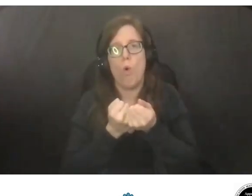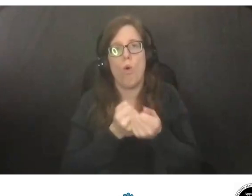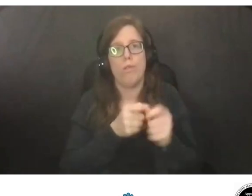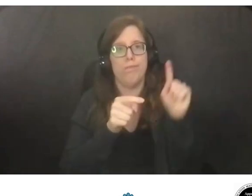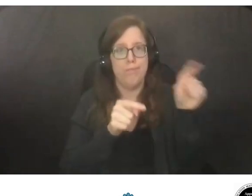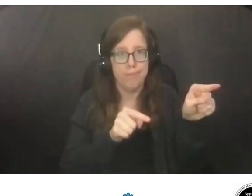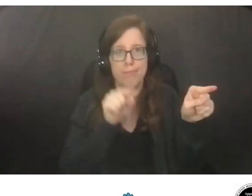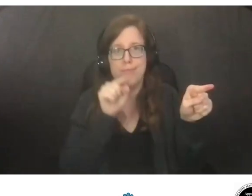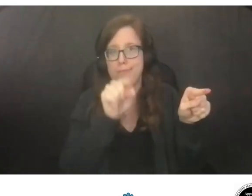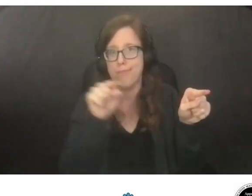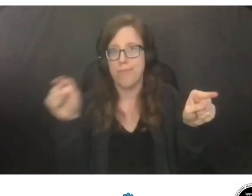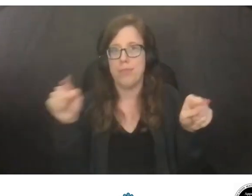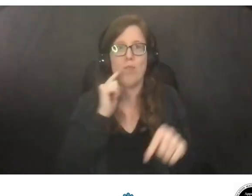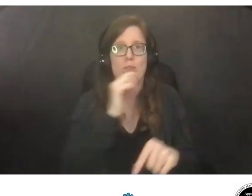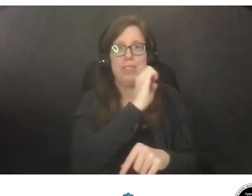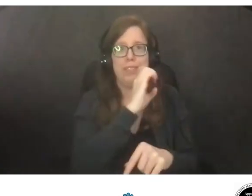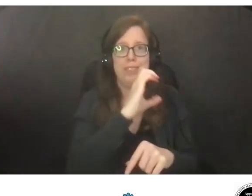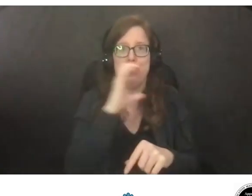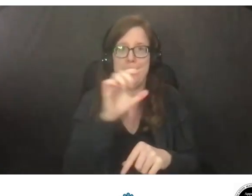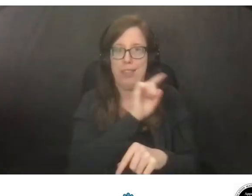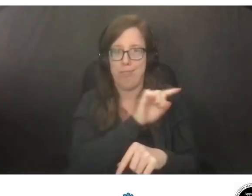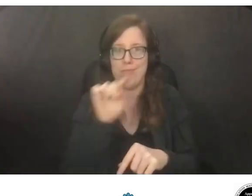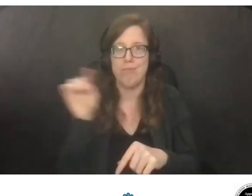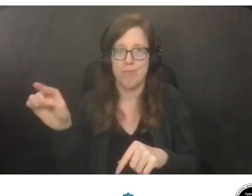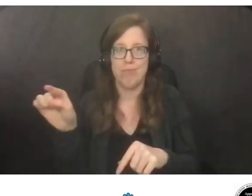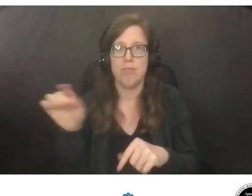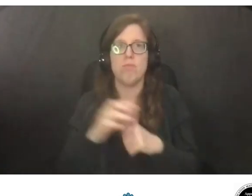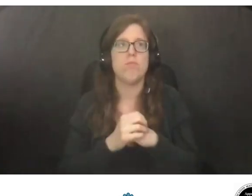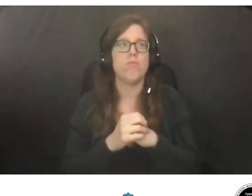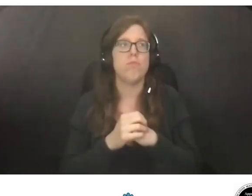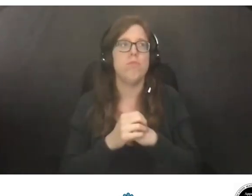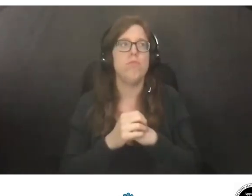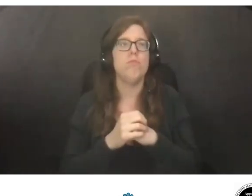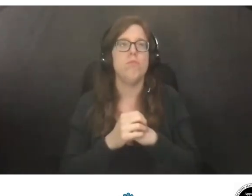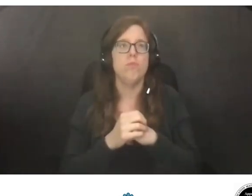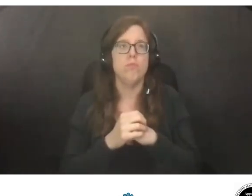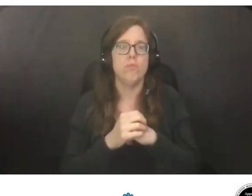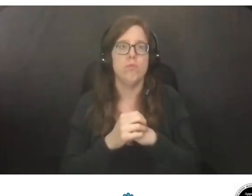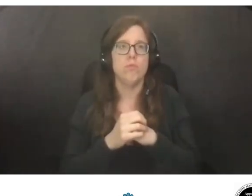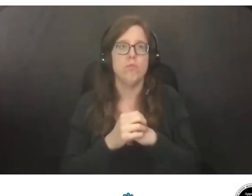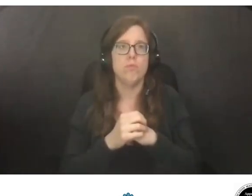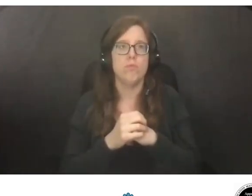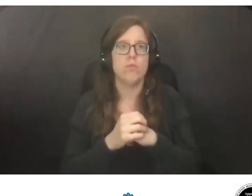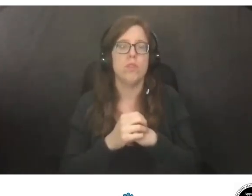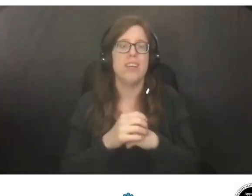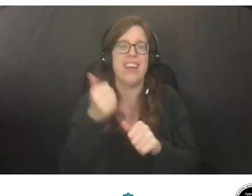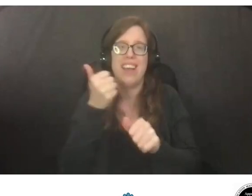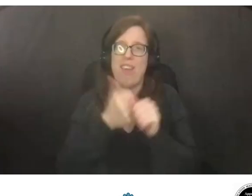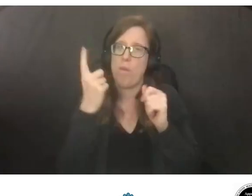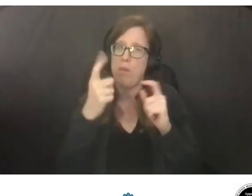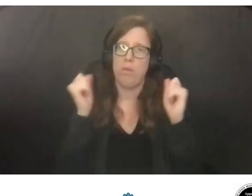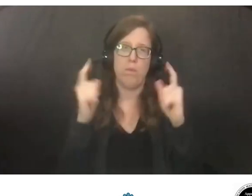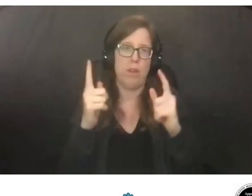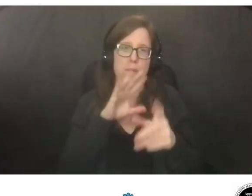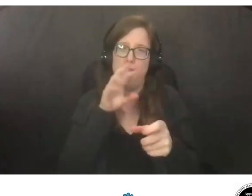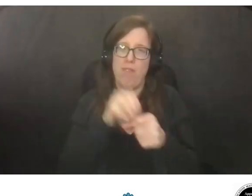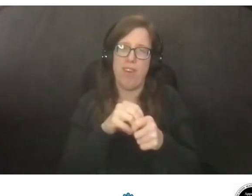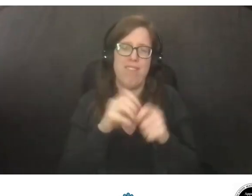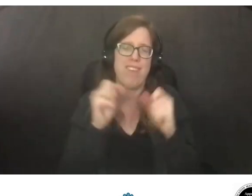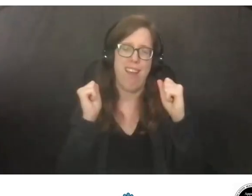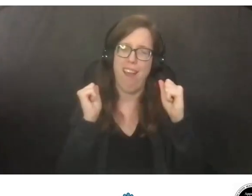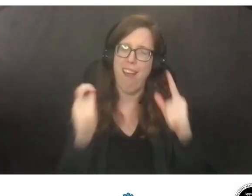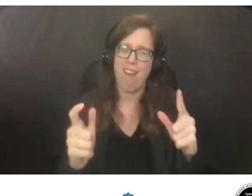all of these Expanded Core Curriculums. Curricula. It's everybody has to be involved. Everybody,